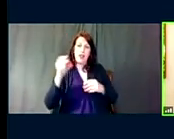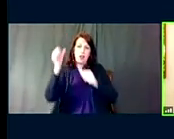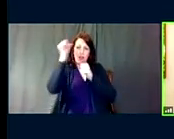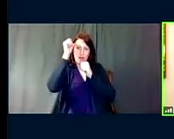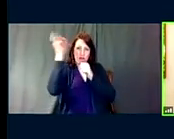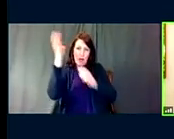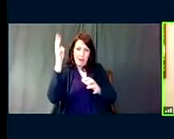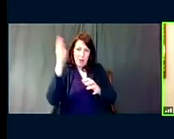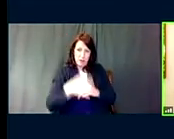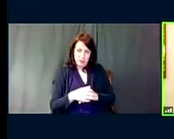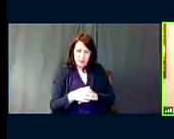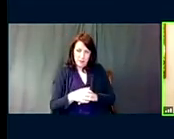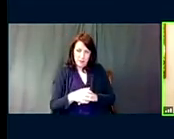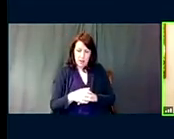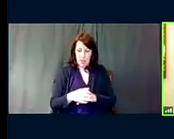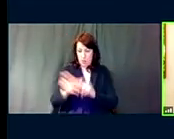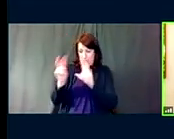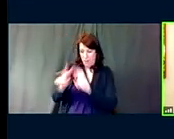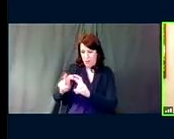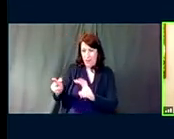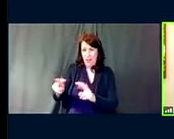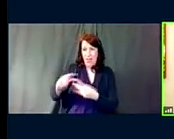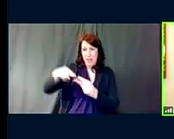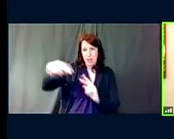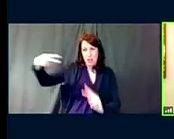AND THEN WHEN WE LOOK AT THE